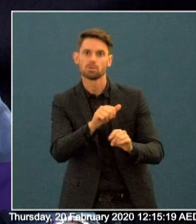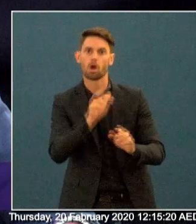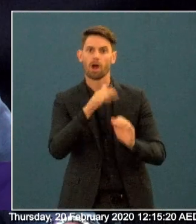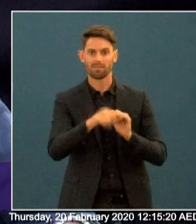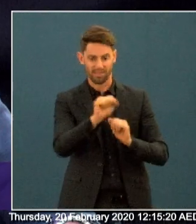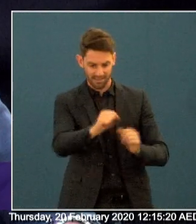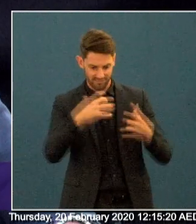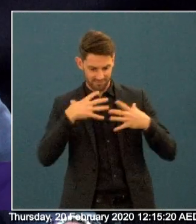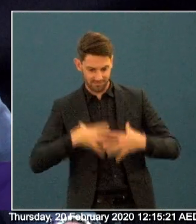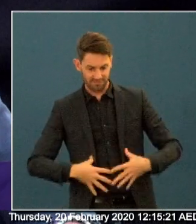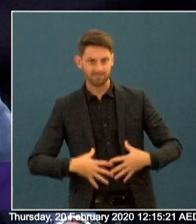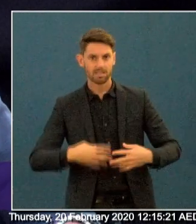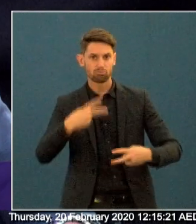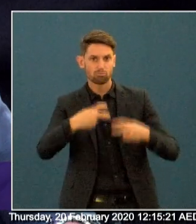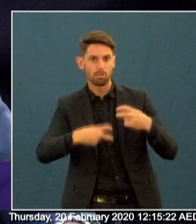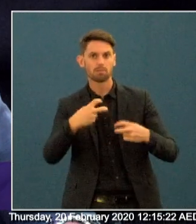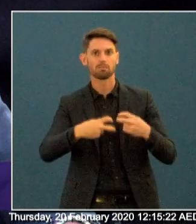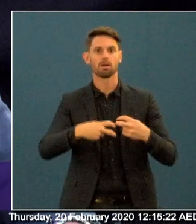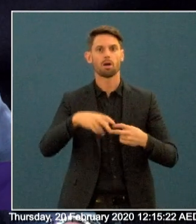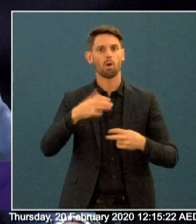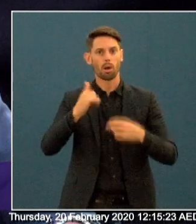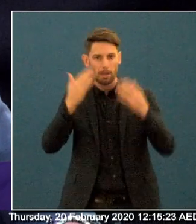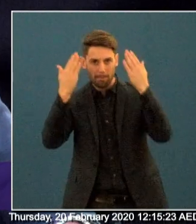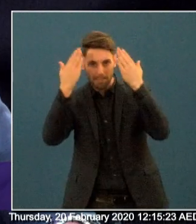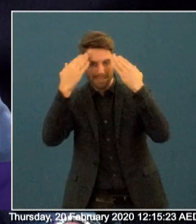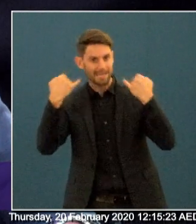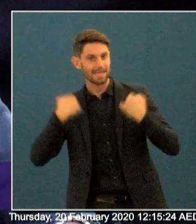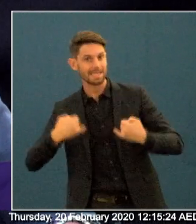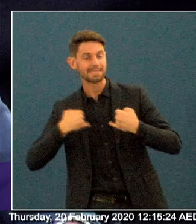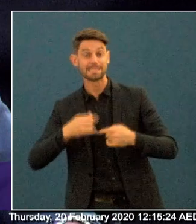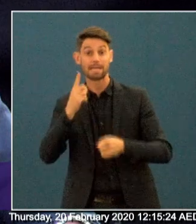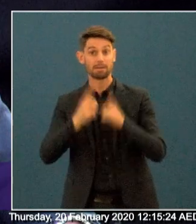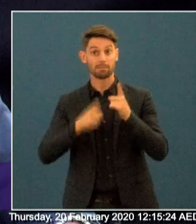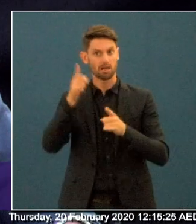to the disability, rather than to the problem that's caused them.